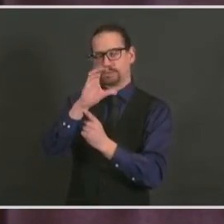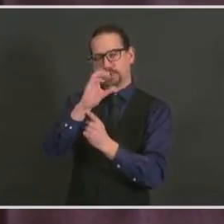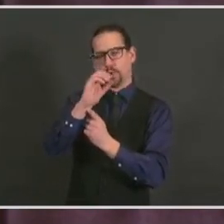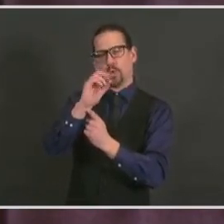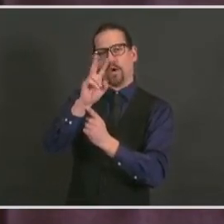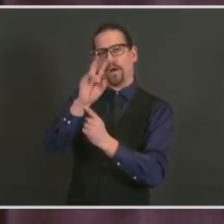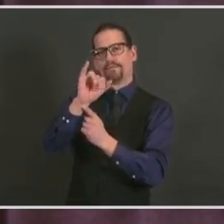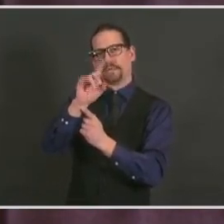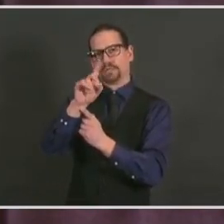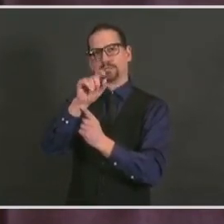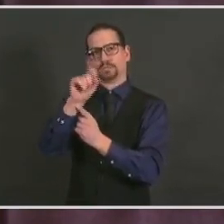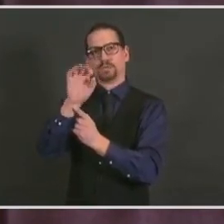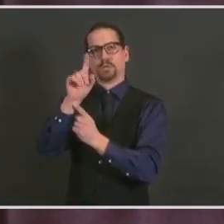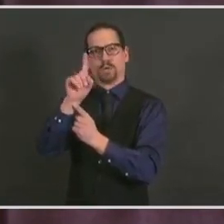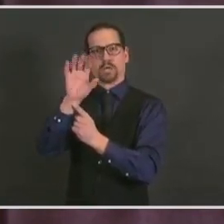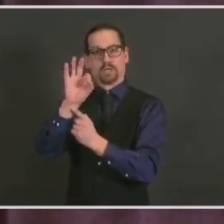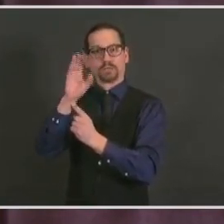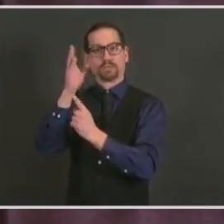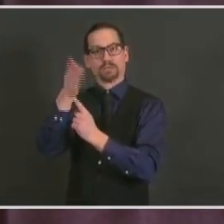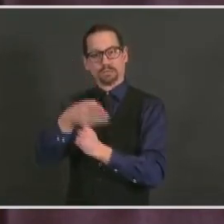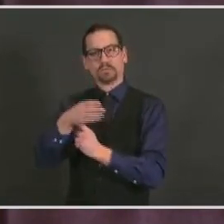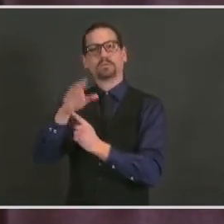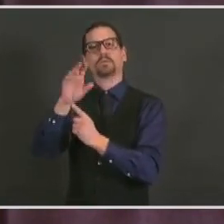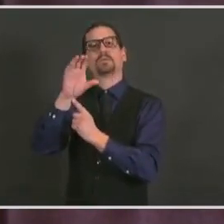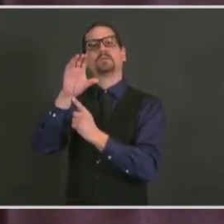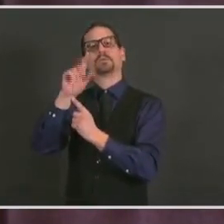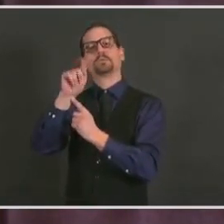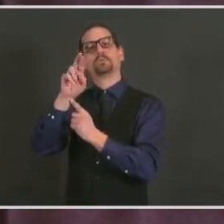TREATMENT. YOU SHOULD ESPECIALLY DO THAT. IF YOU ARE 65 YEARS OF AGE AND OLDER OR